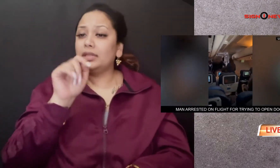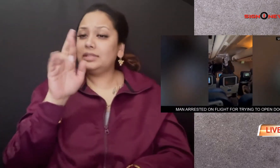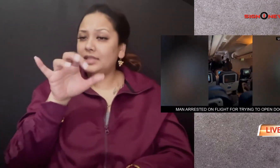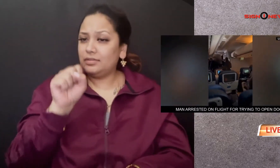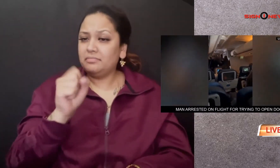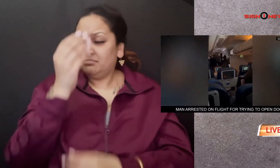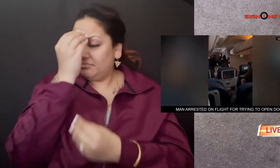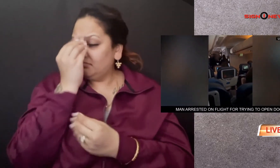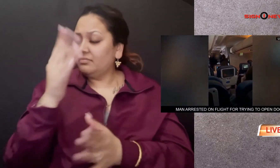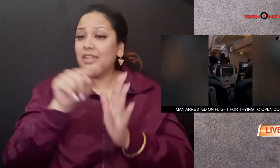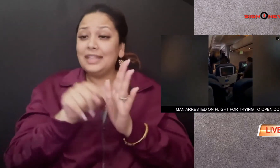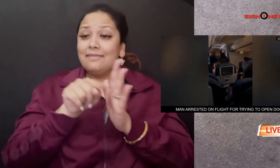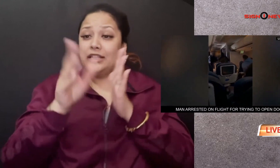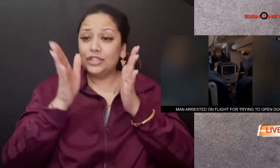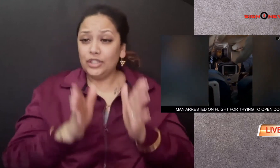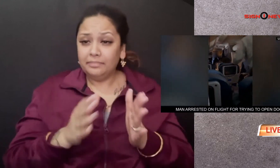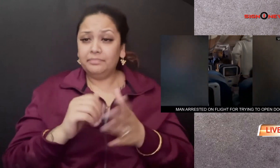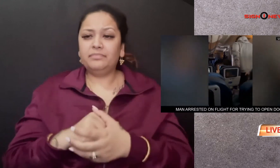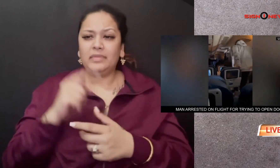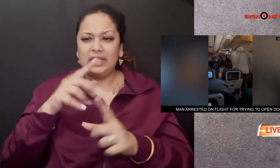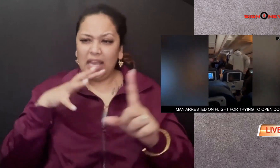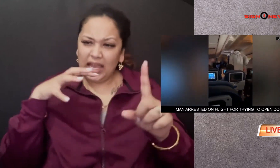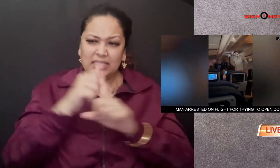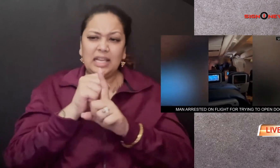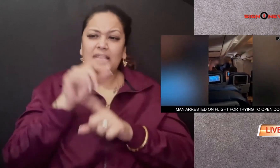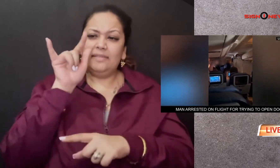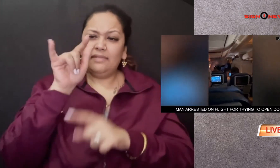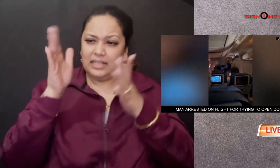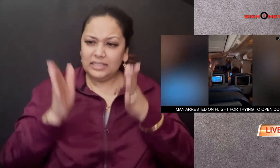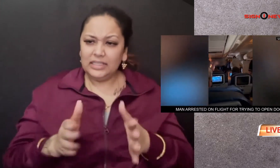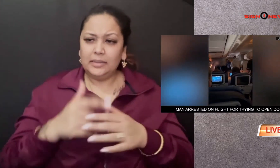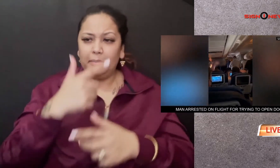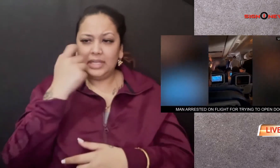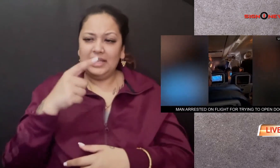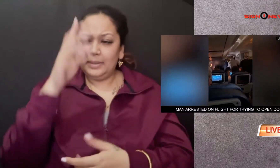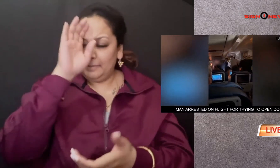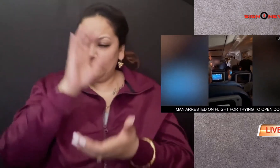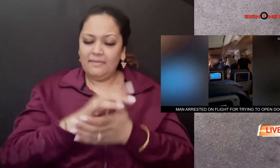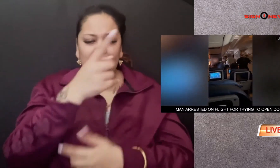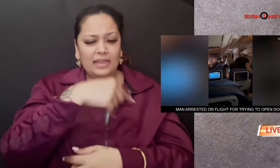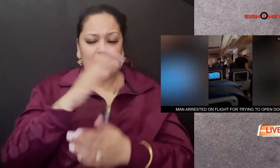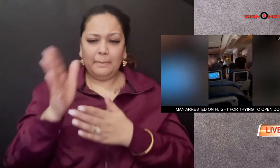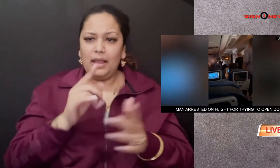Torres told investigators he attacked the flight attendant because he believed they were trying to kill him